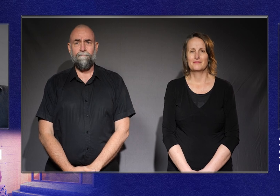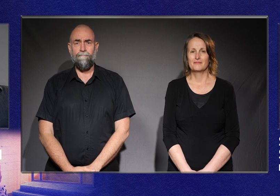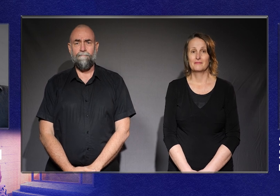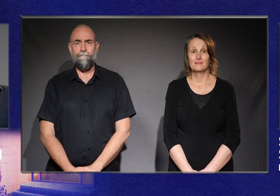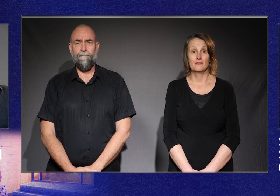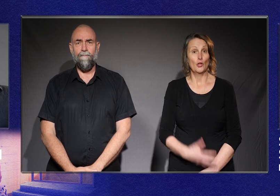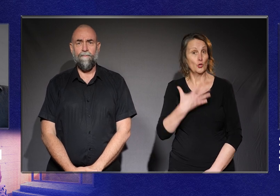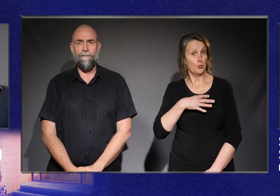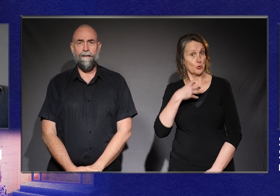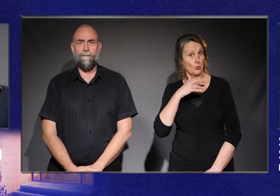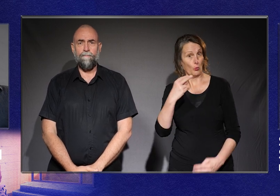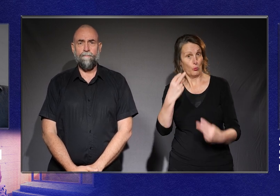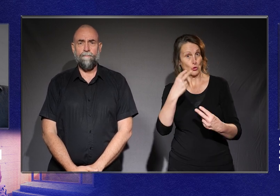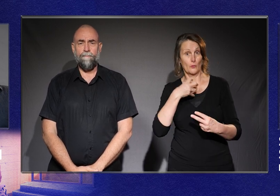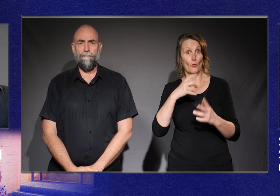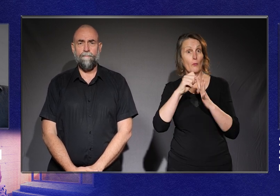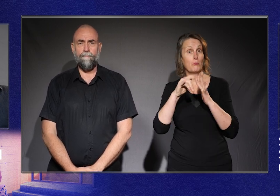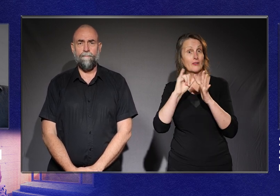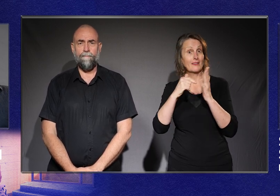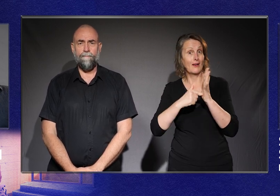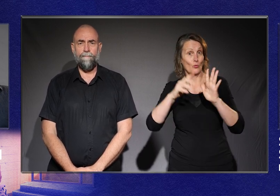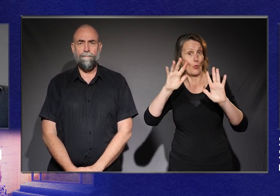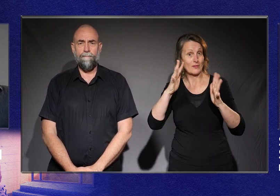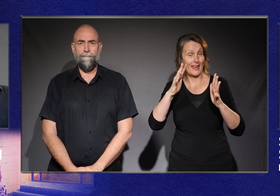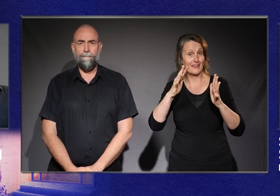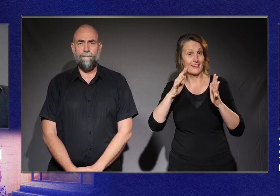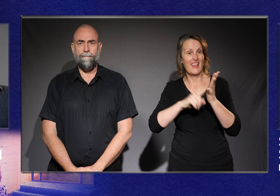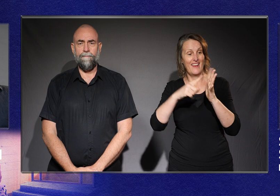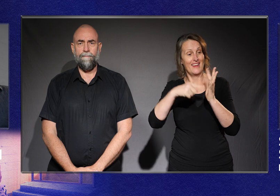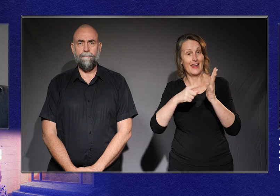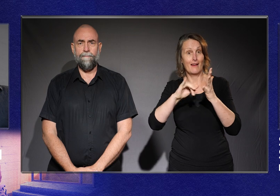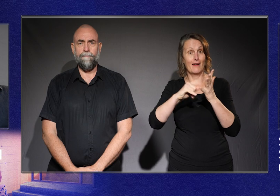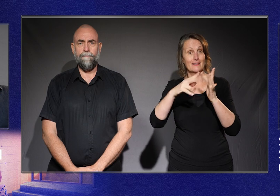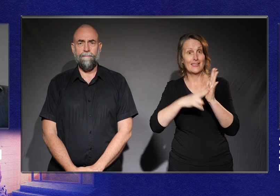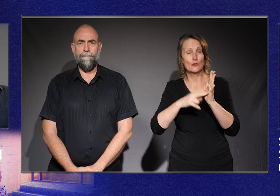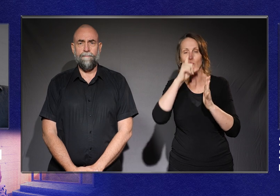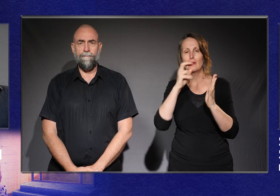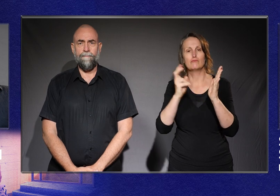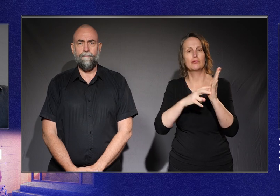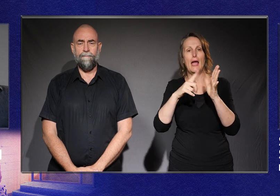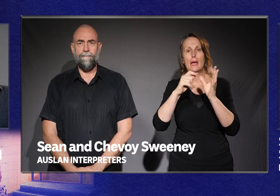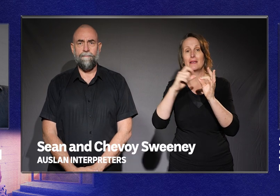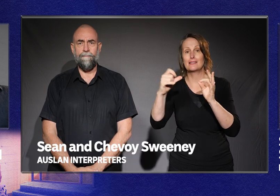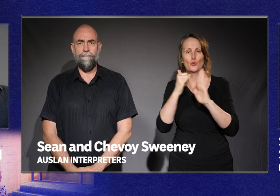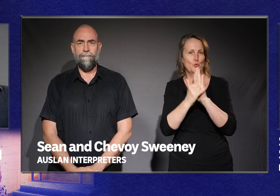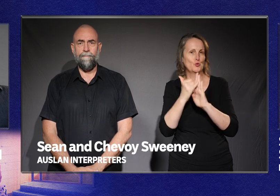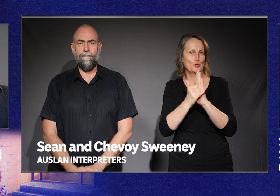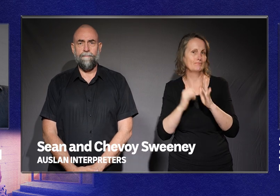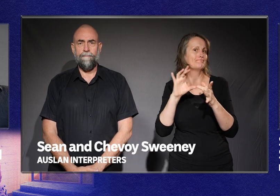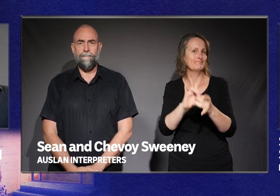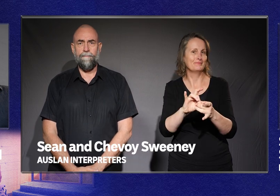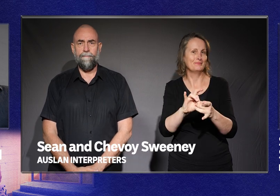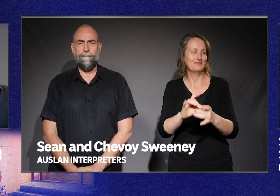For more Auslan versions of the podcast series Let Us In, subscribe to the ABC Australia